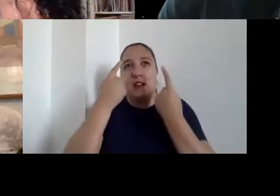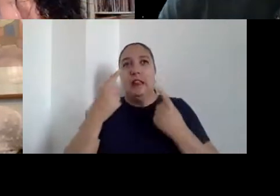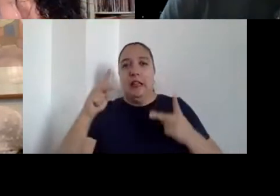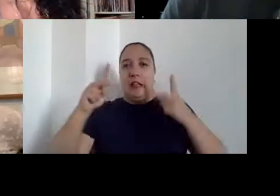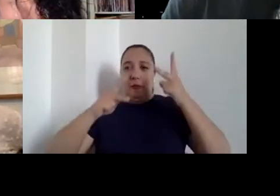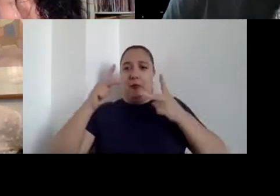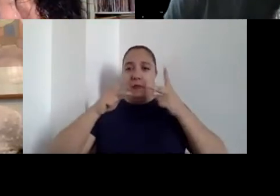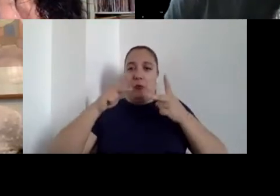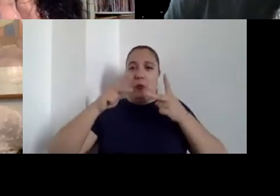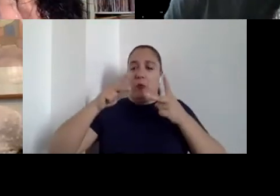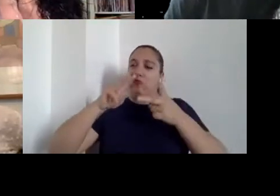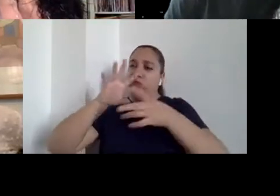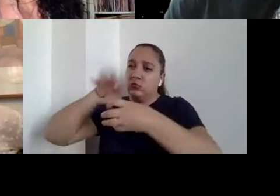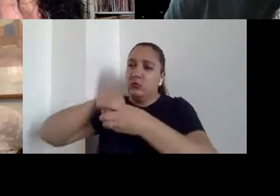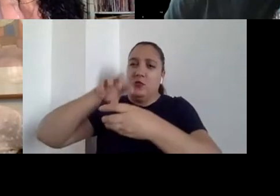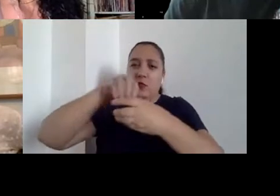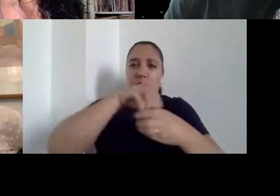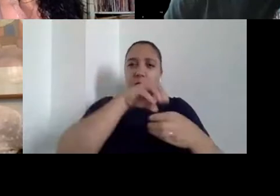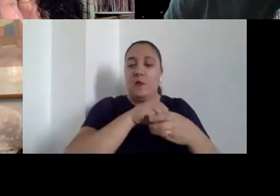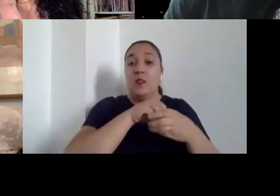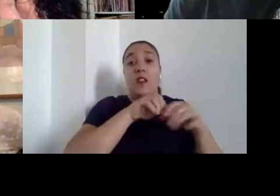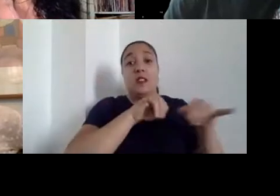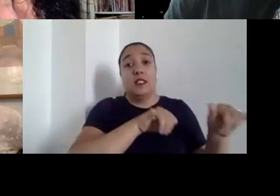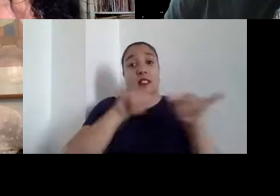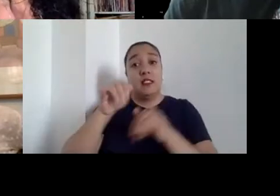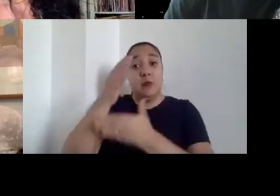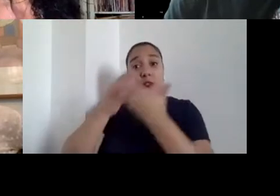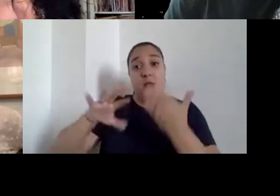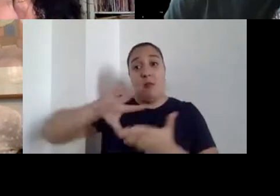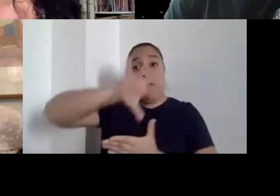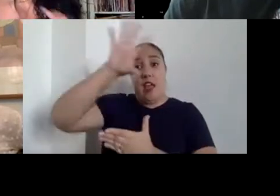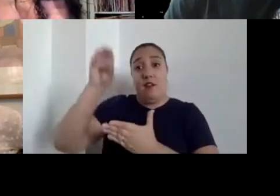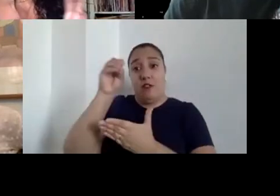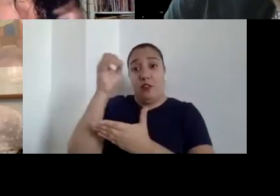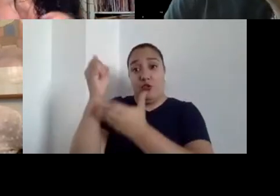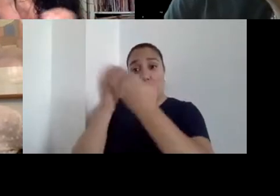is what some of the African artists were talking about two weeks ago, it did give them a little